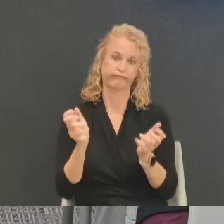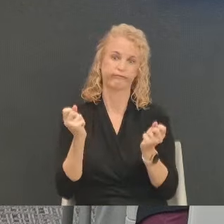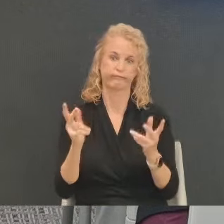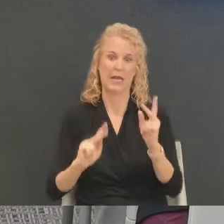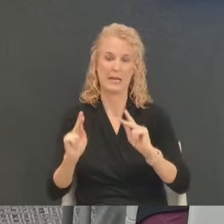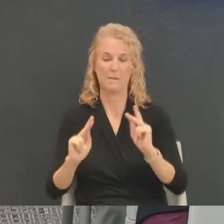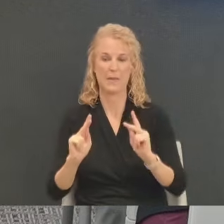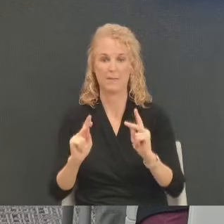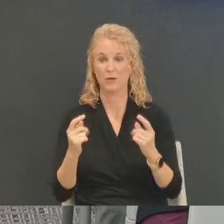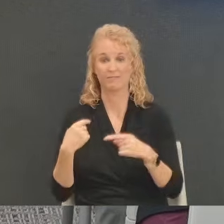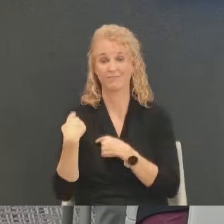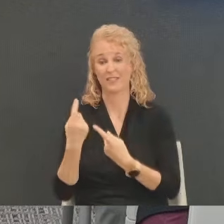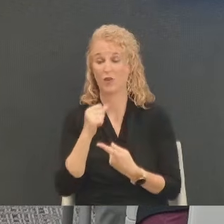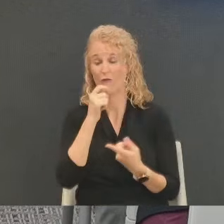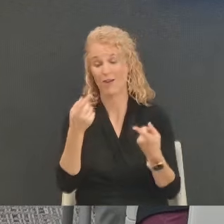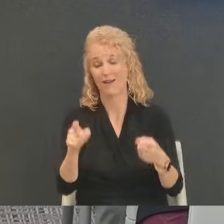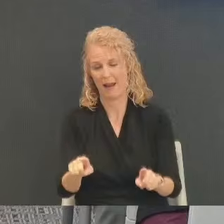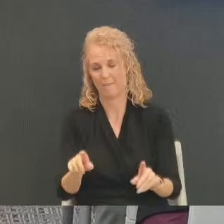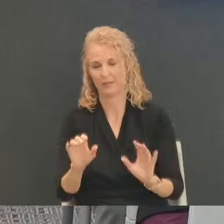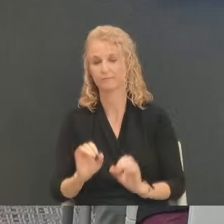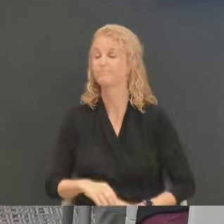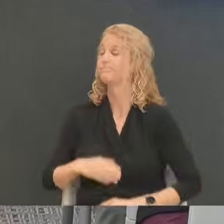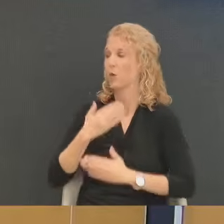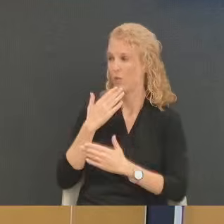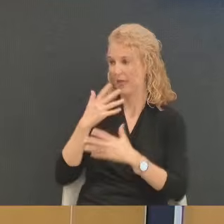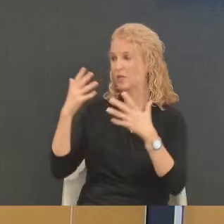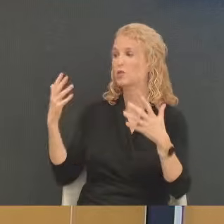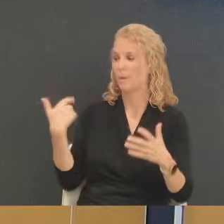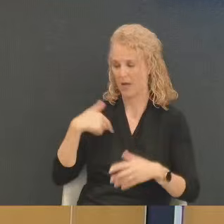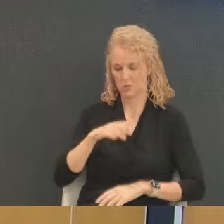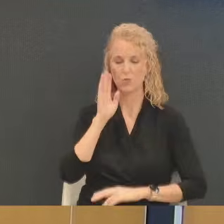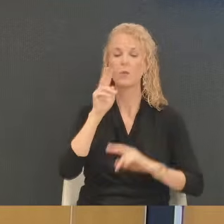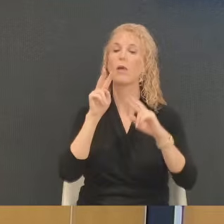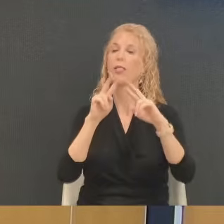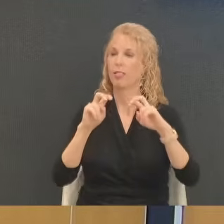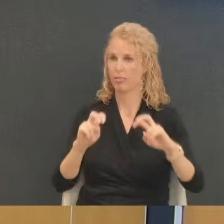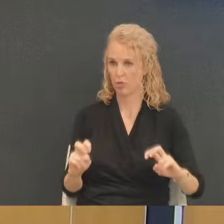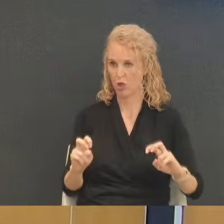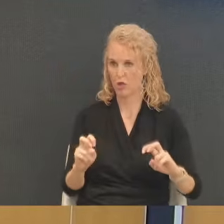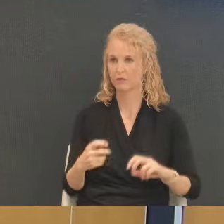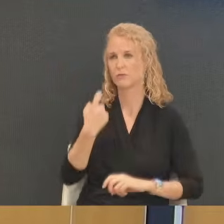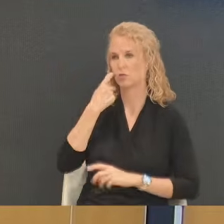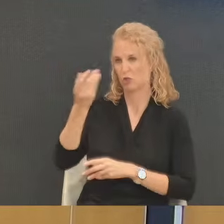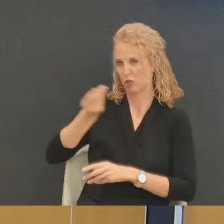not happening for us. So, thank you so much. We'll take a look at this which we just received and and